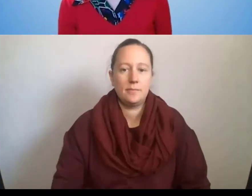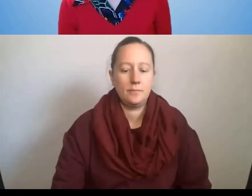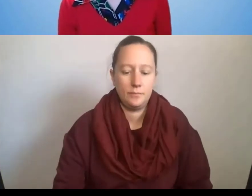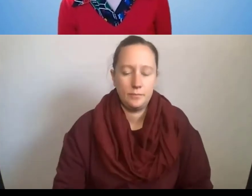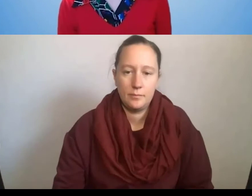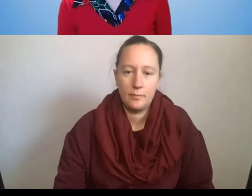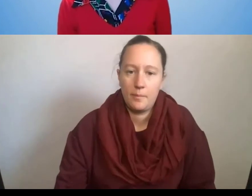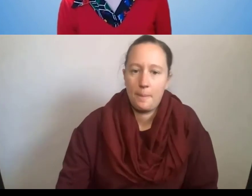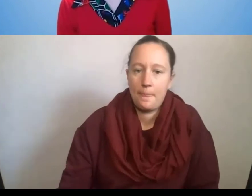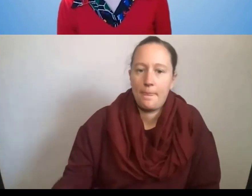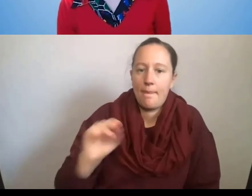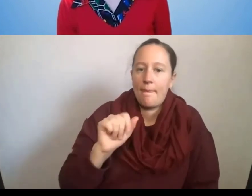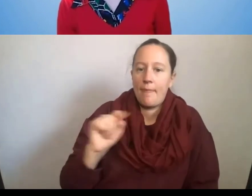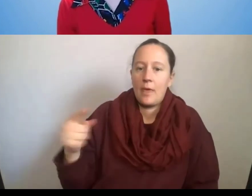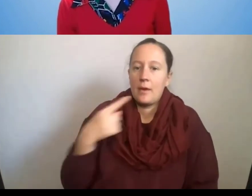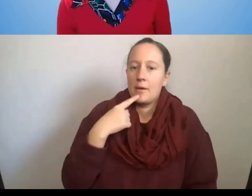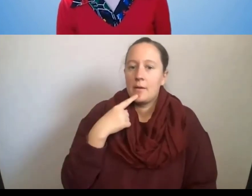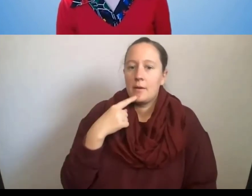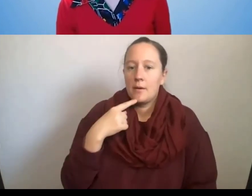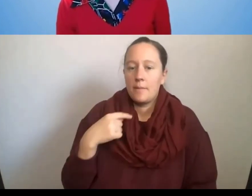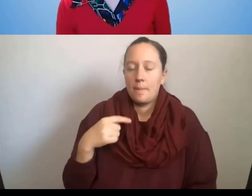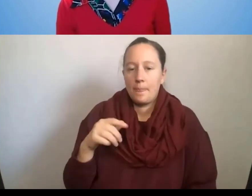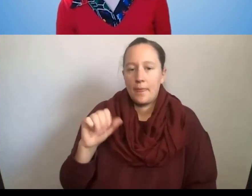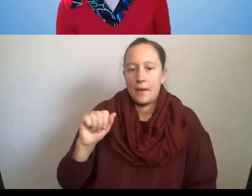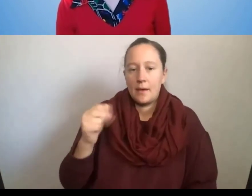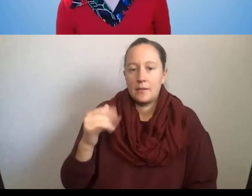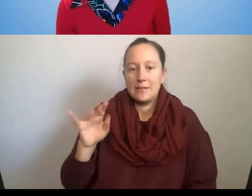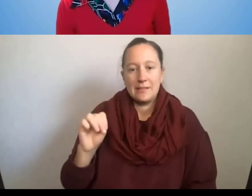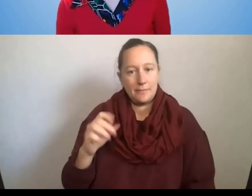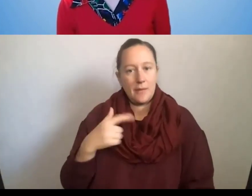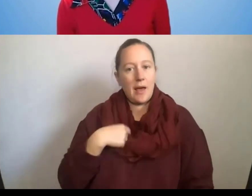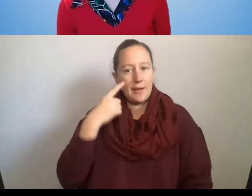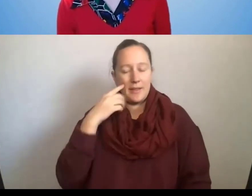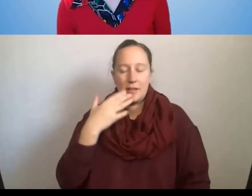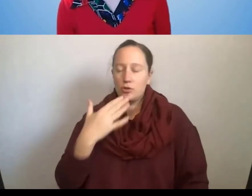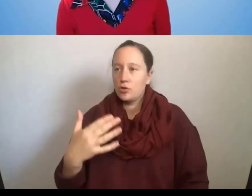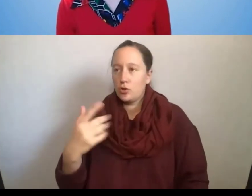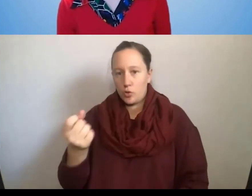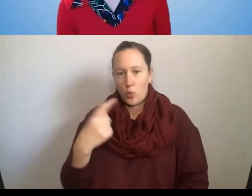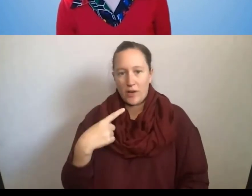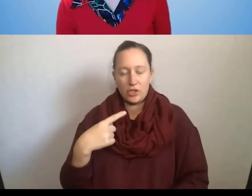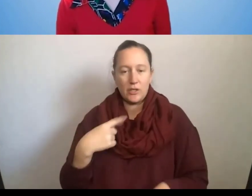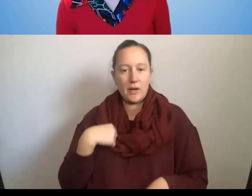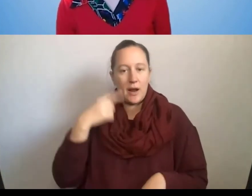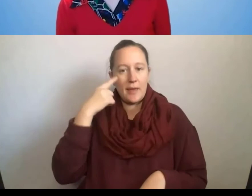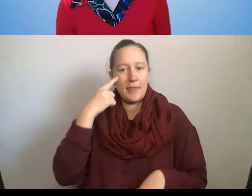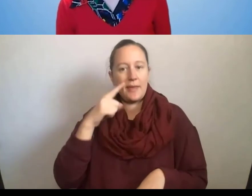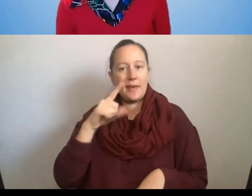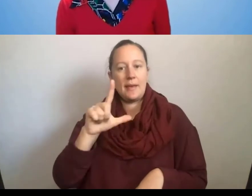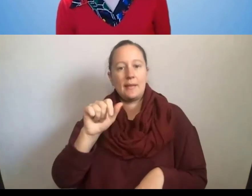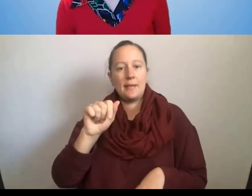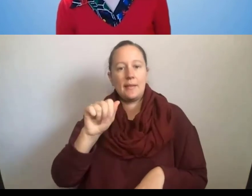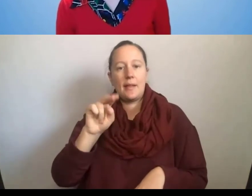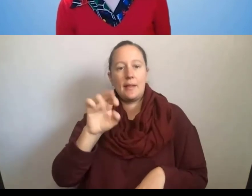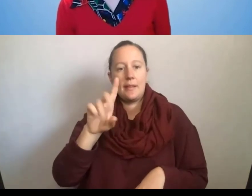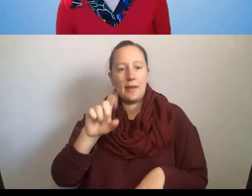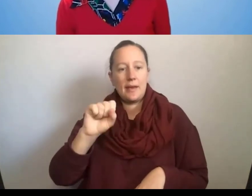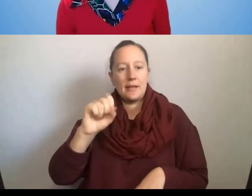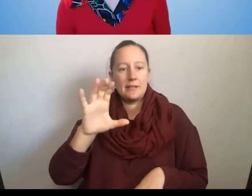Matt McMahon: I wanted to jump in there, Ashim. I think that's a great question, and I think the landscape is changing a little bit there,